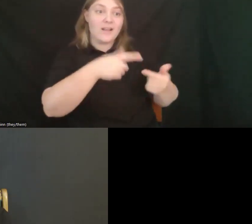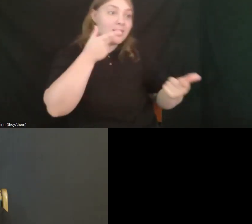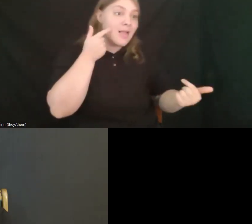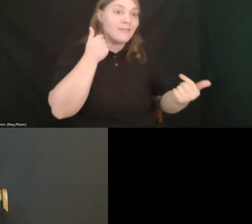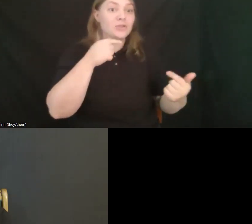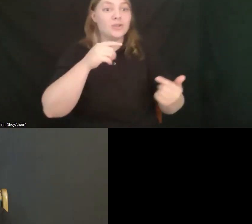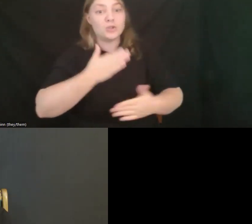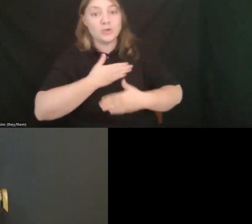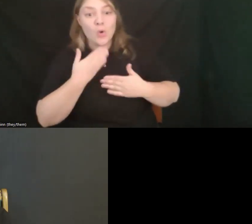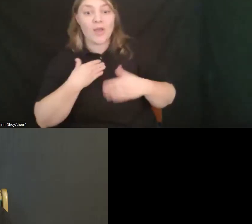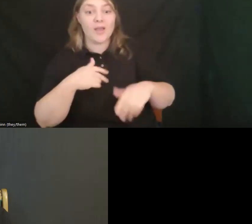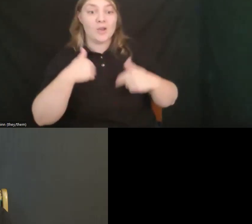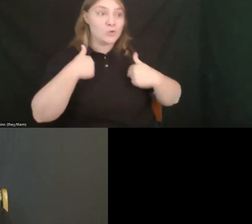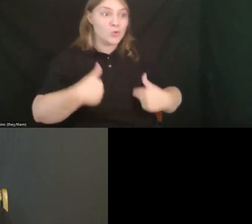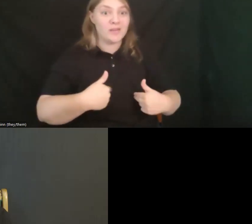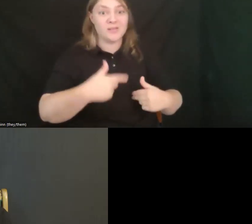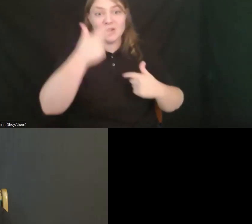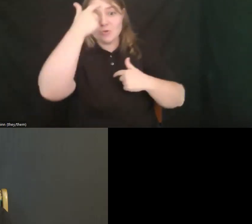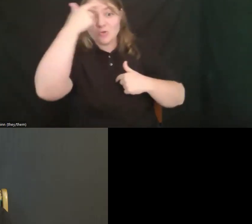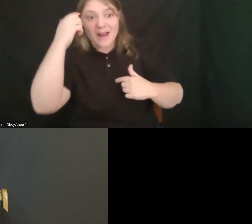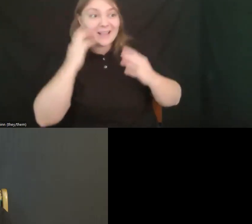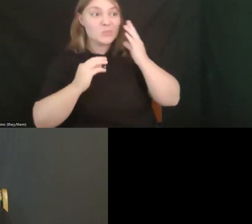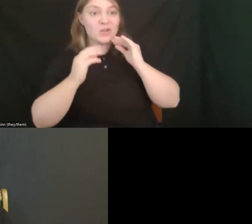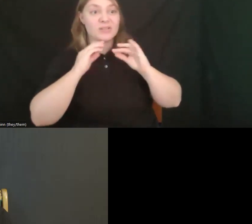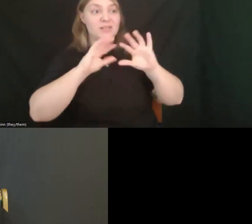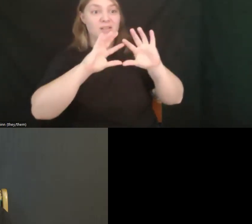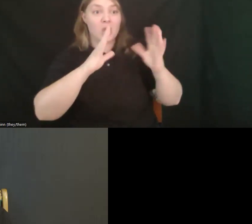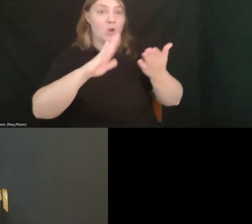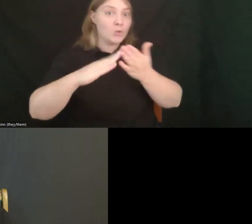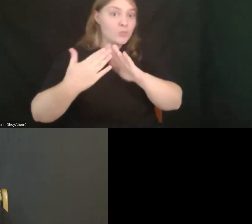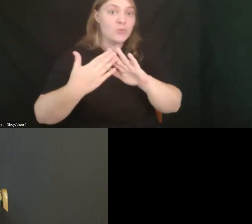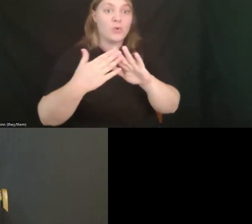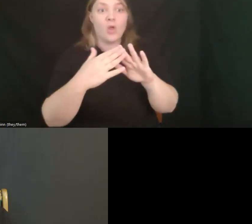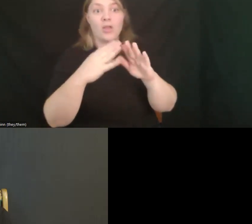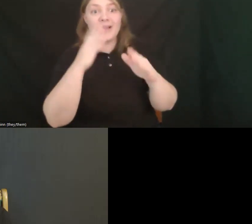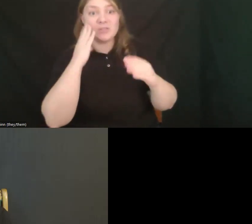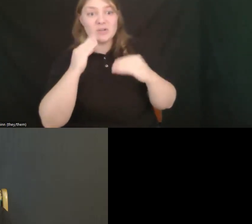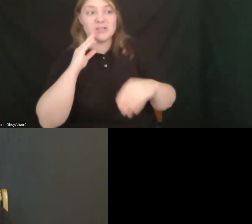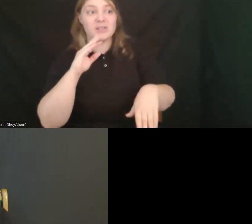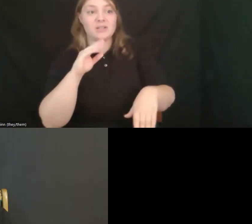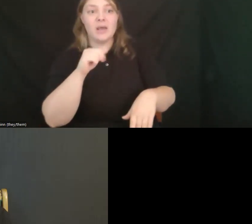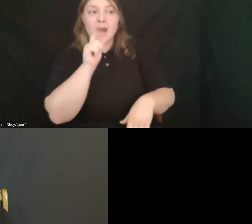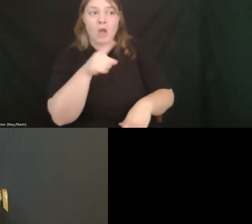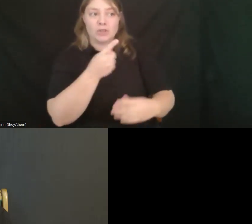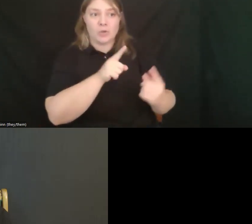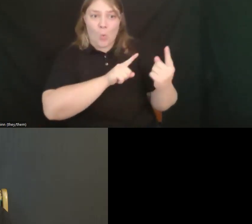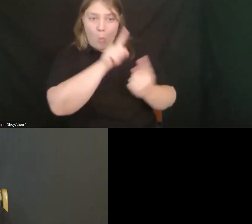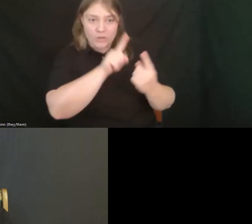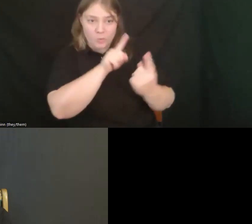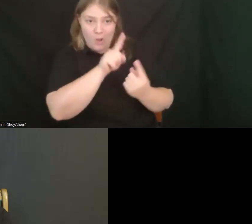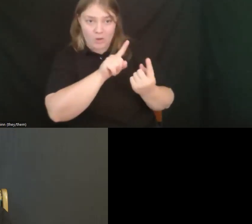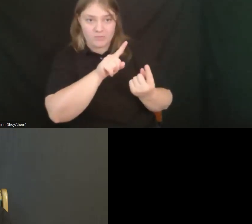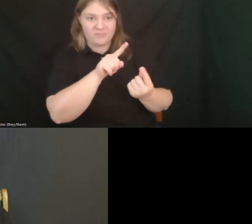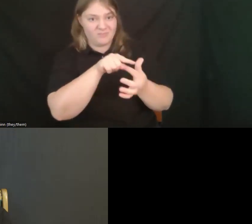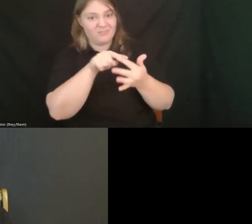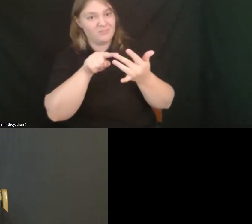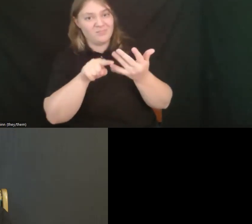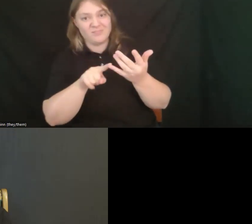sematic experiences communal experiences not just the Ono one um these are things to to be thinking